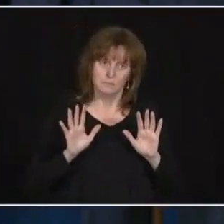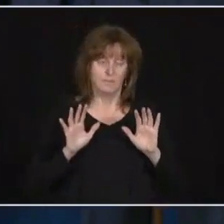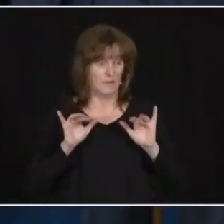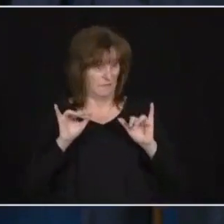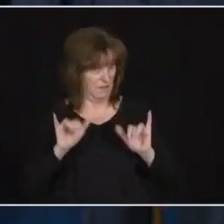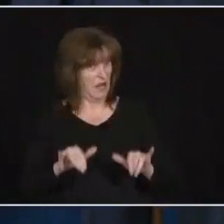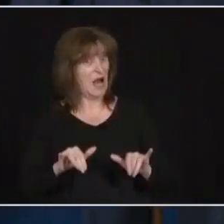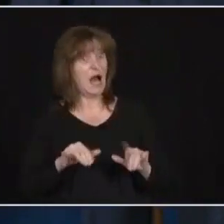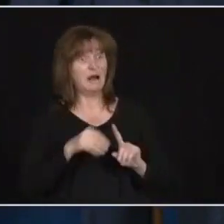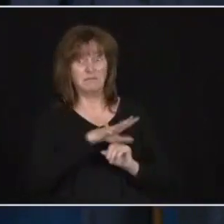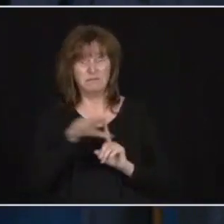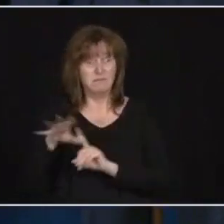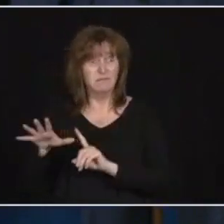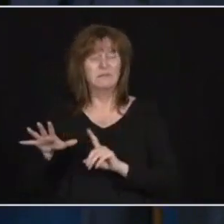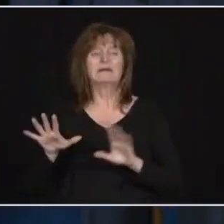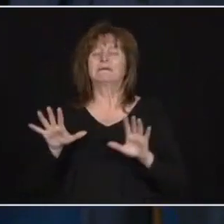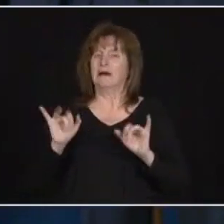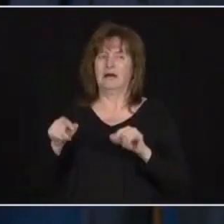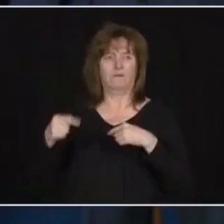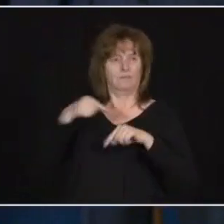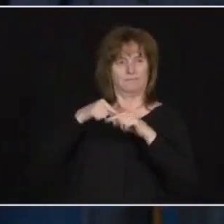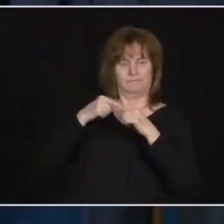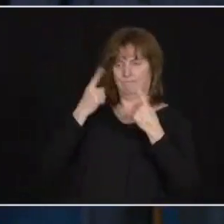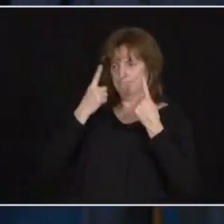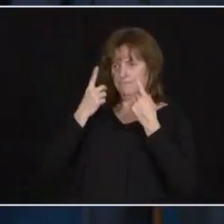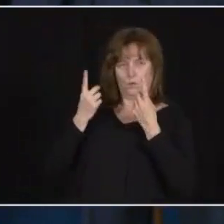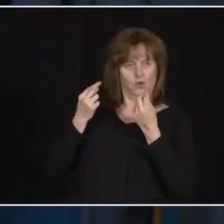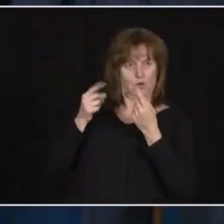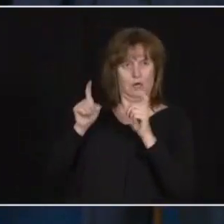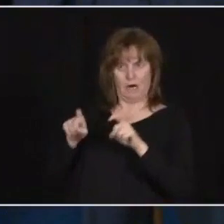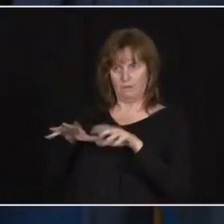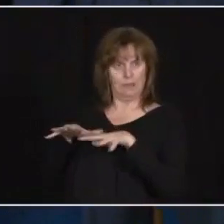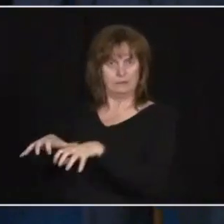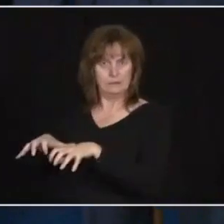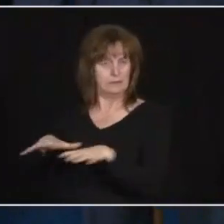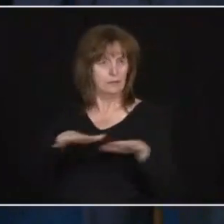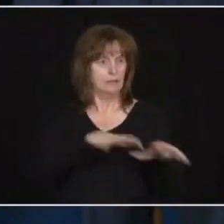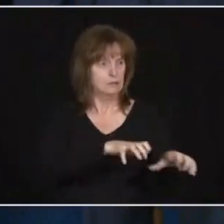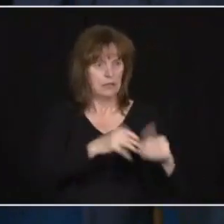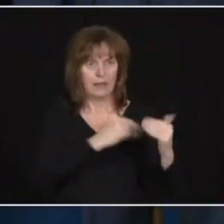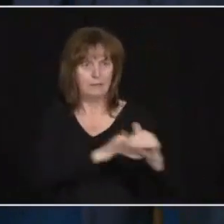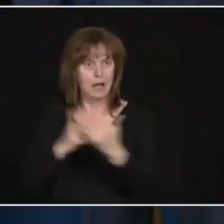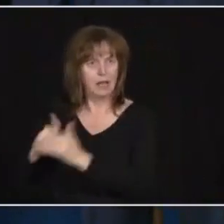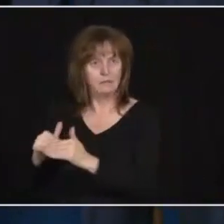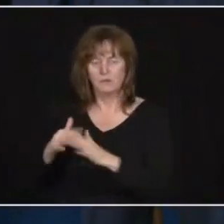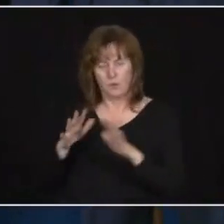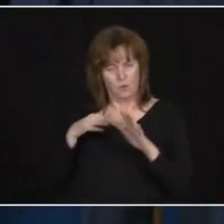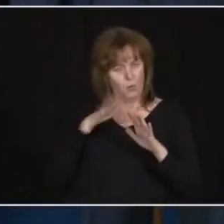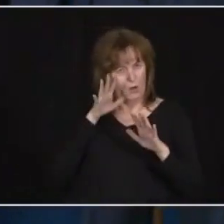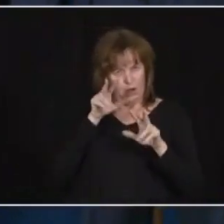If we do that, we may need to reconsider some of the measures. But the surveillance will be very